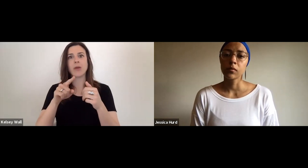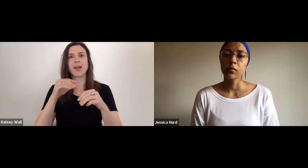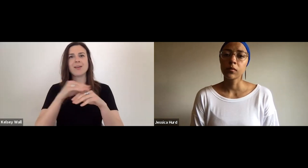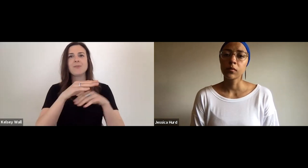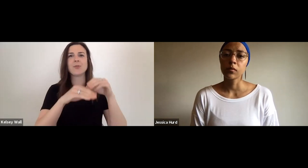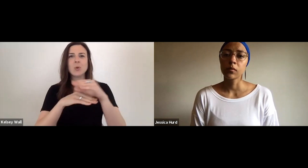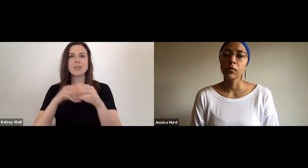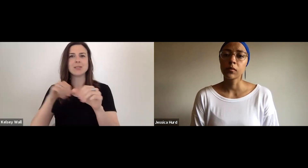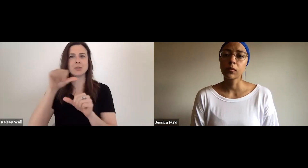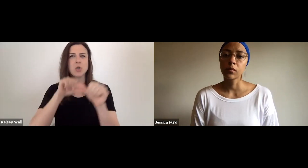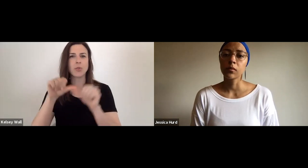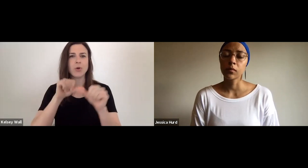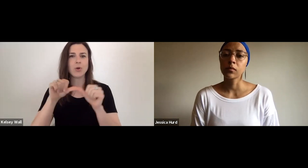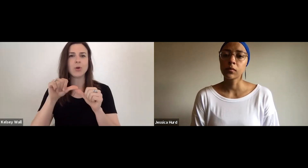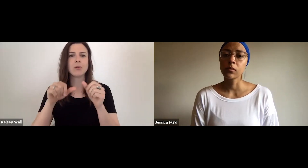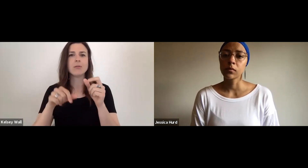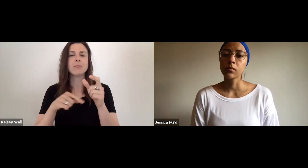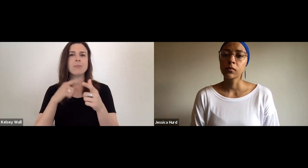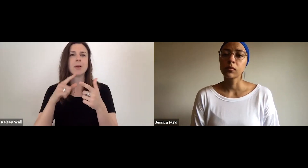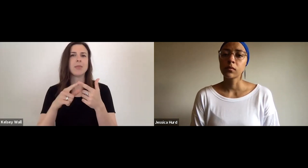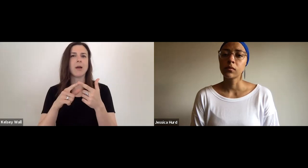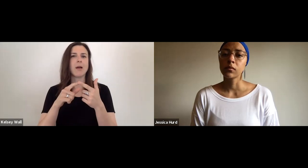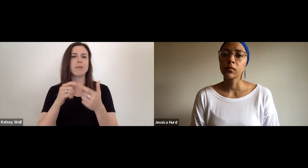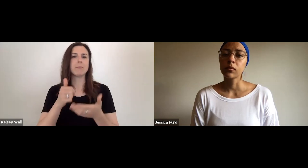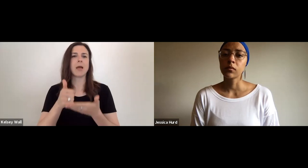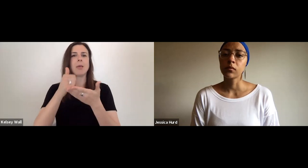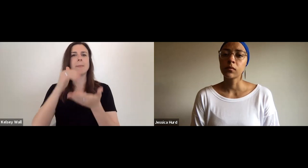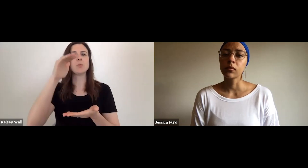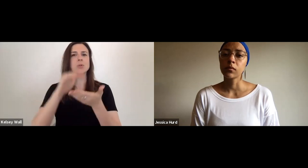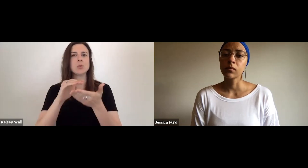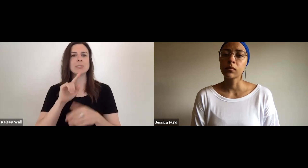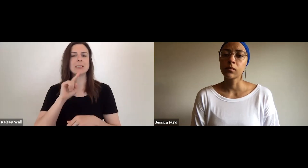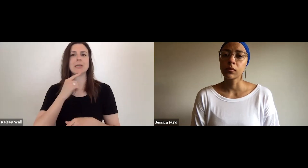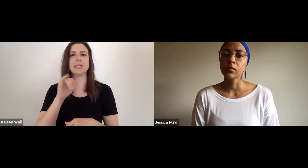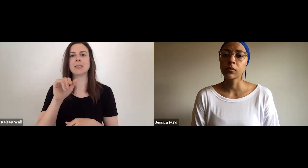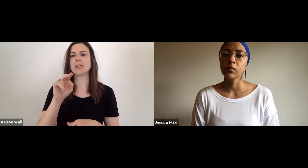If you look at each of these things, each one on this chart influences the other.